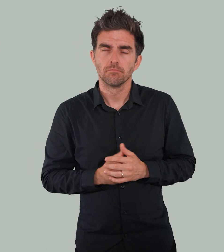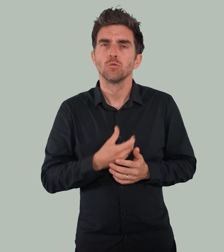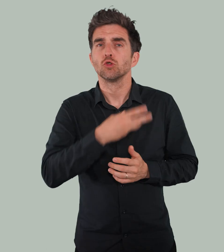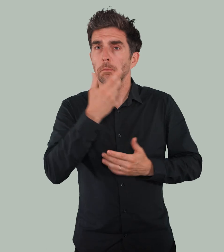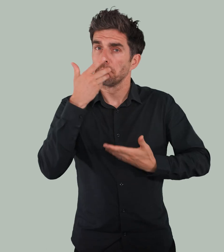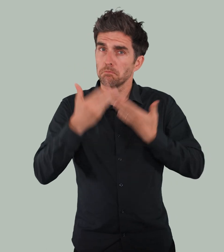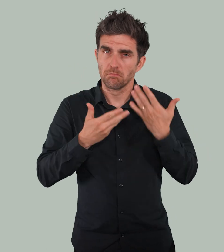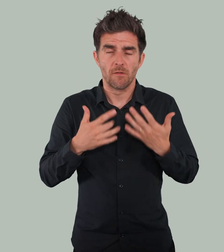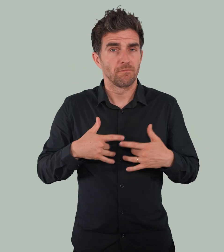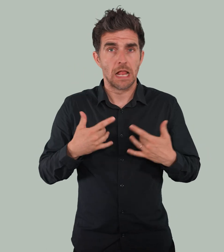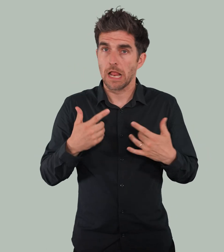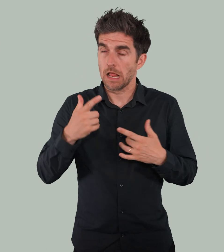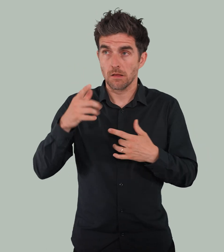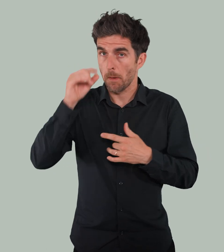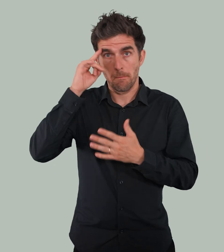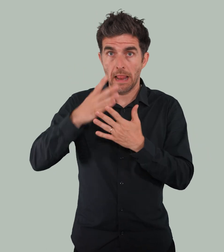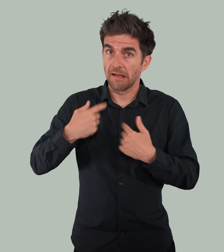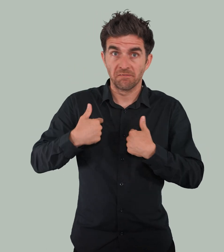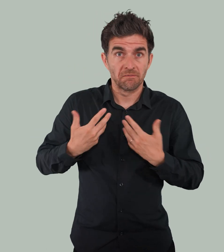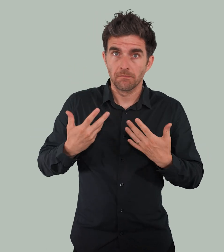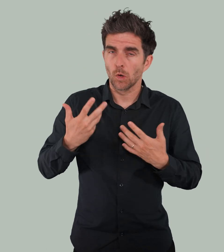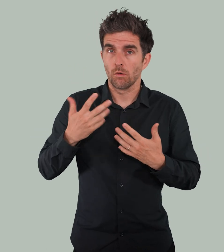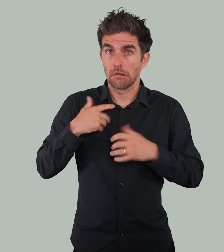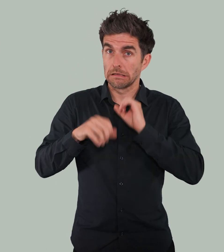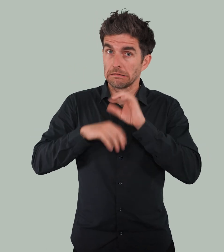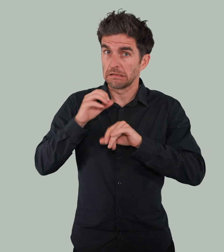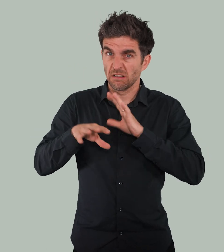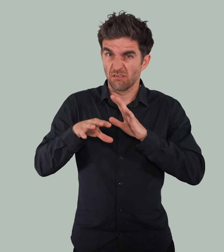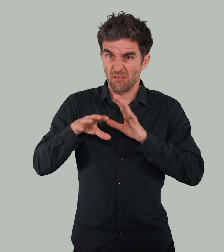Some describe feeling that they are not believed or that their experiences